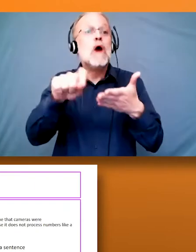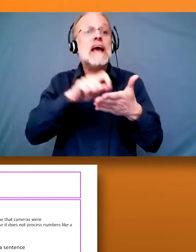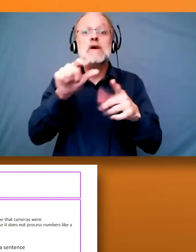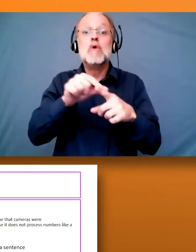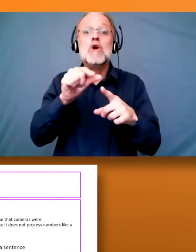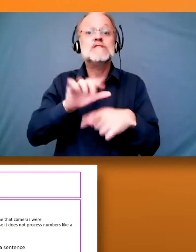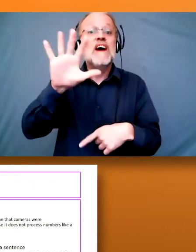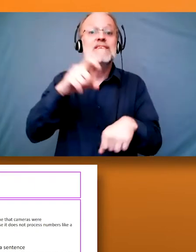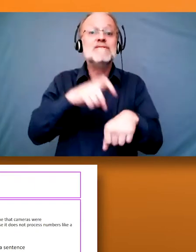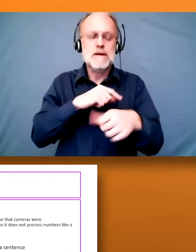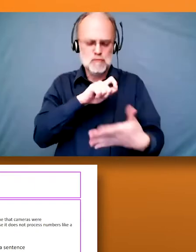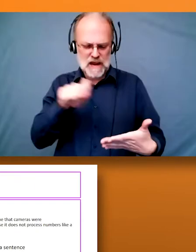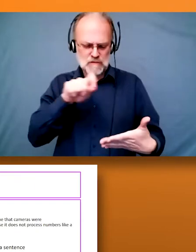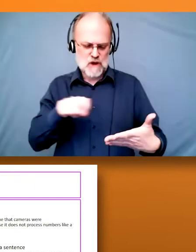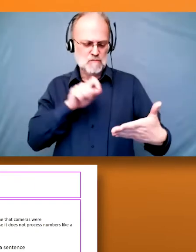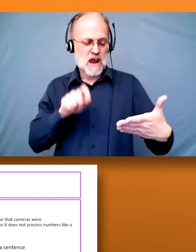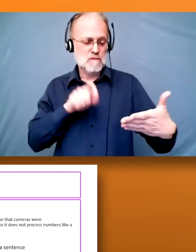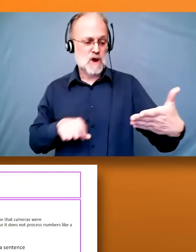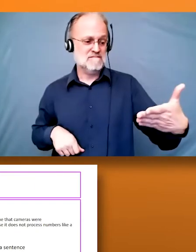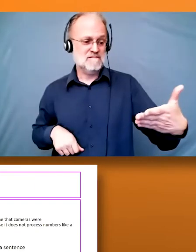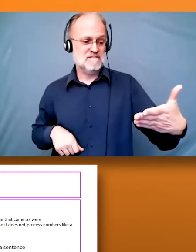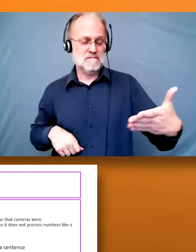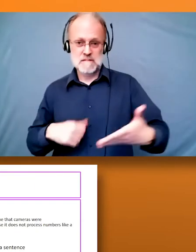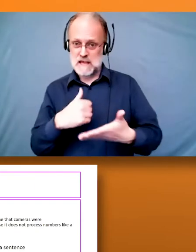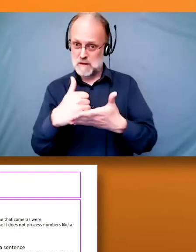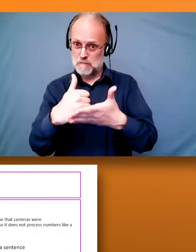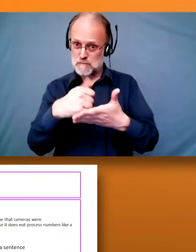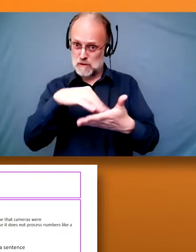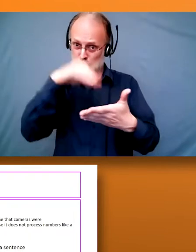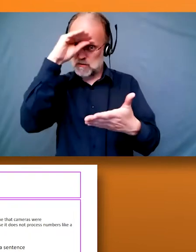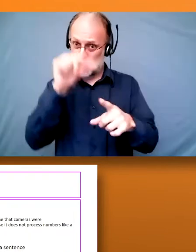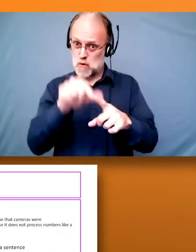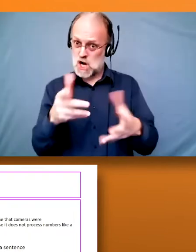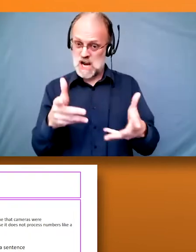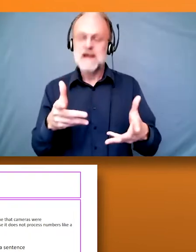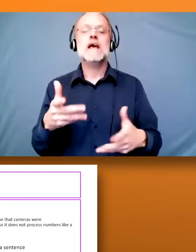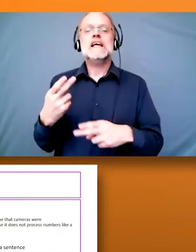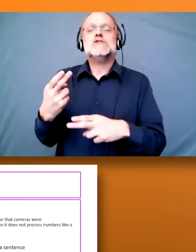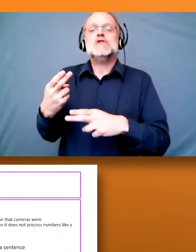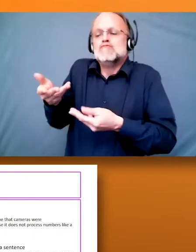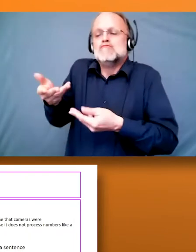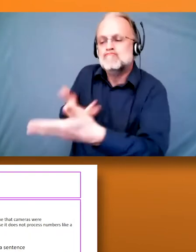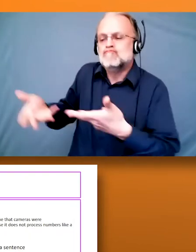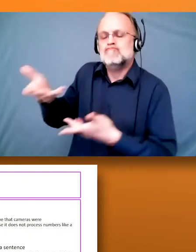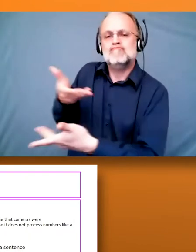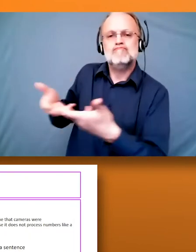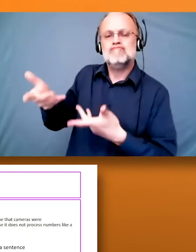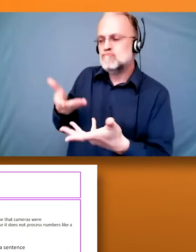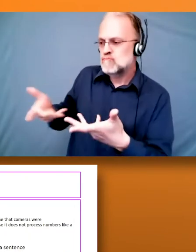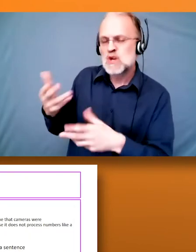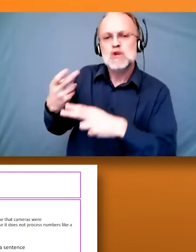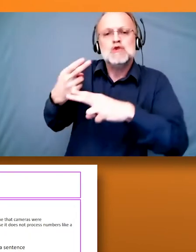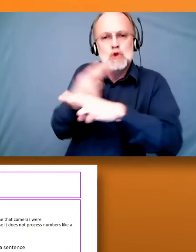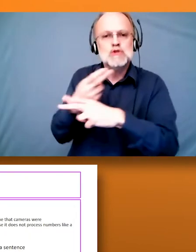as you probably did as a child. All of this is using language and having interactions with us